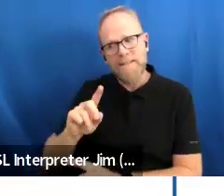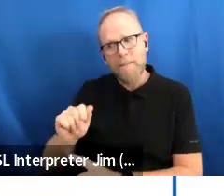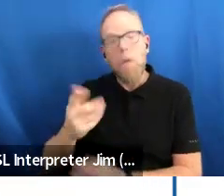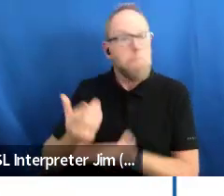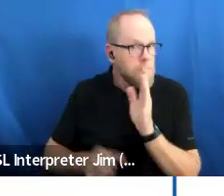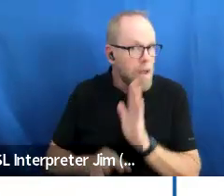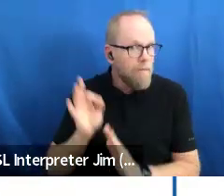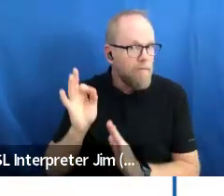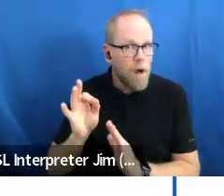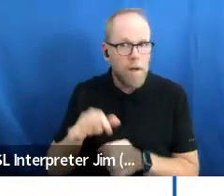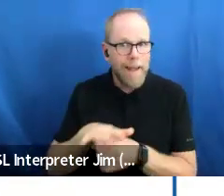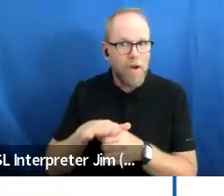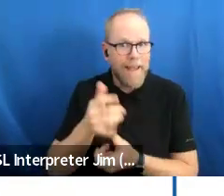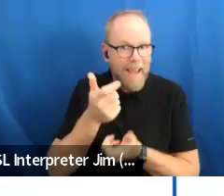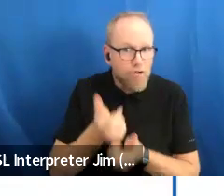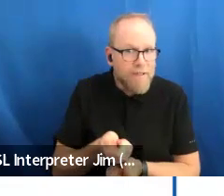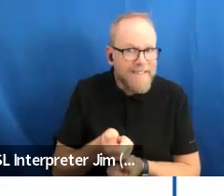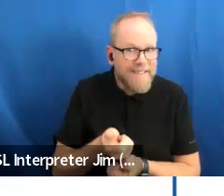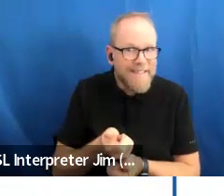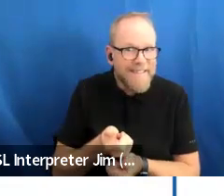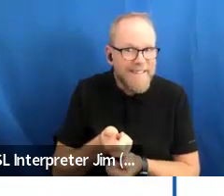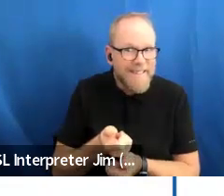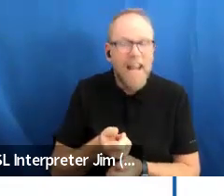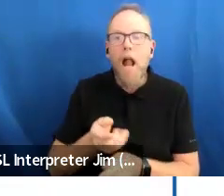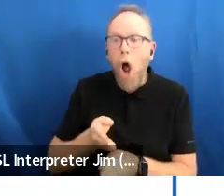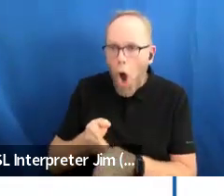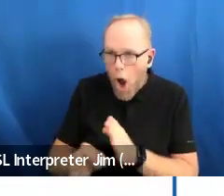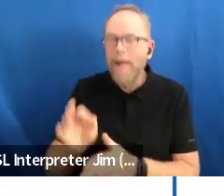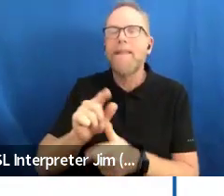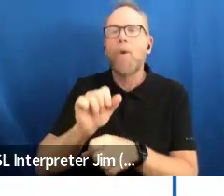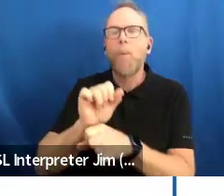employment opportunities through trade schools. JAN GARRETT: Well, I mean, that's certainly